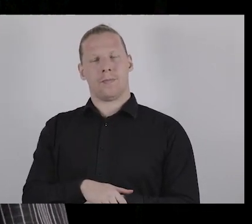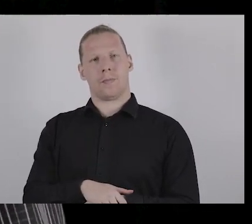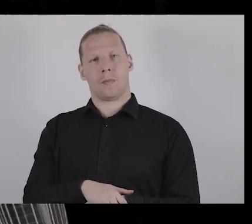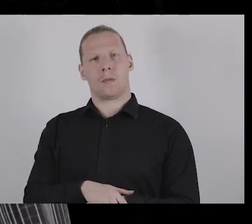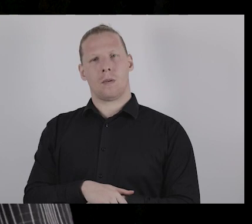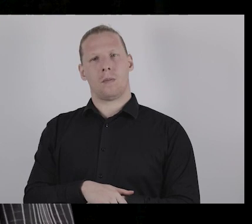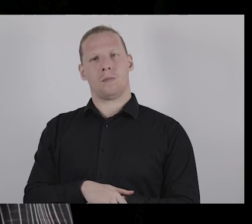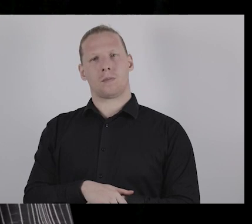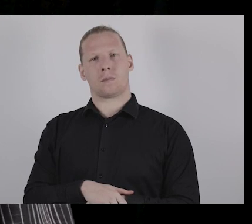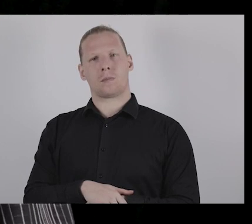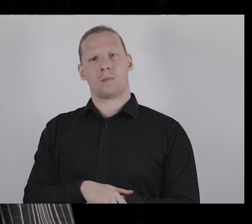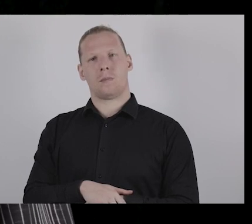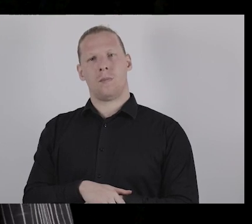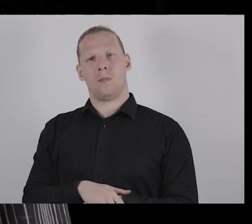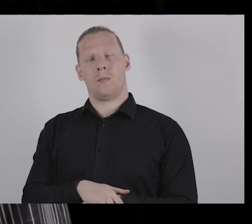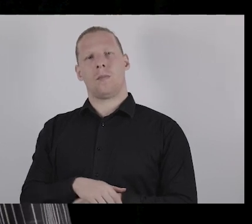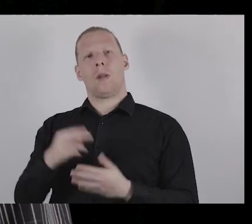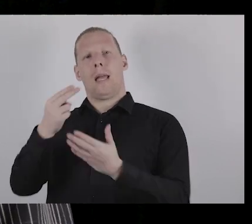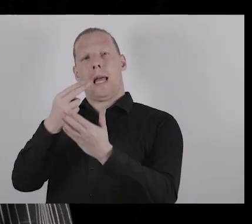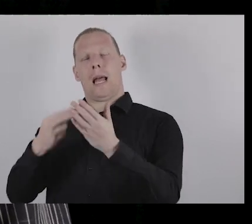While the world of art has had a profound effect